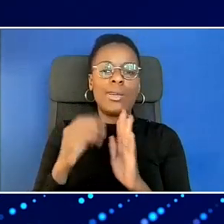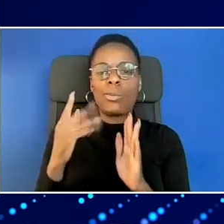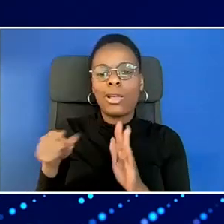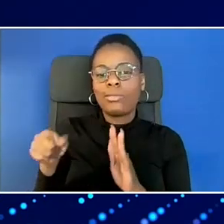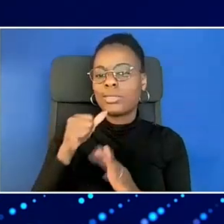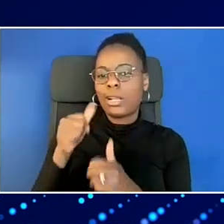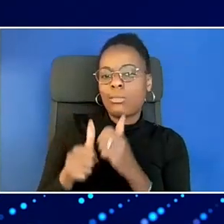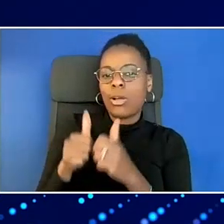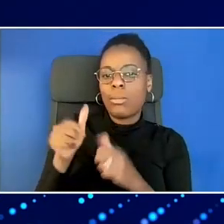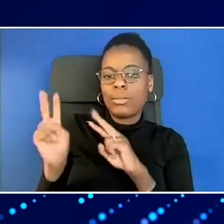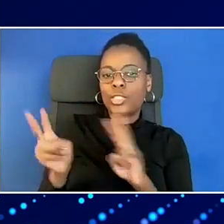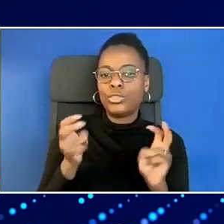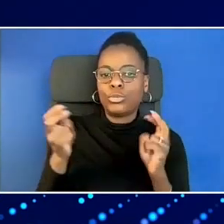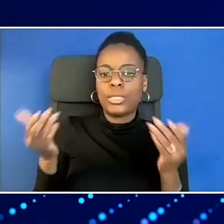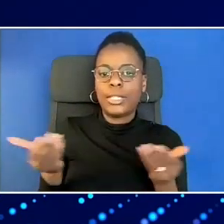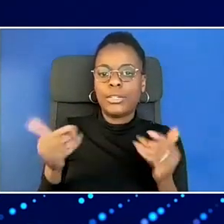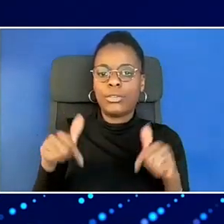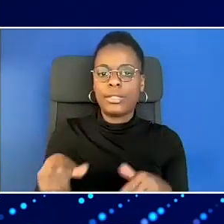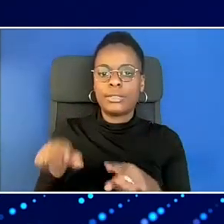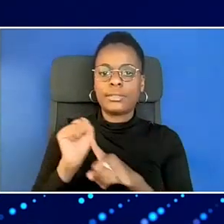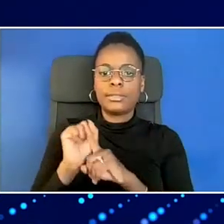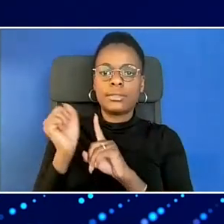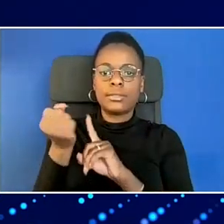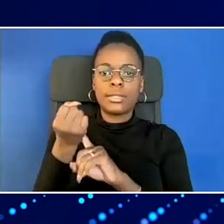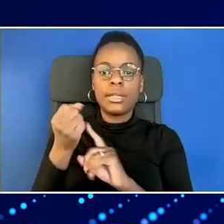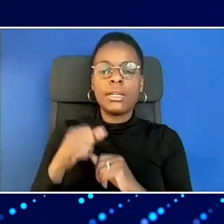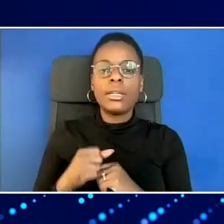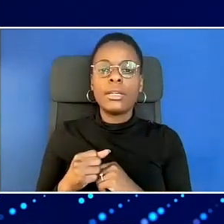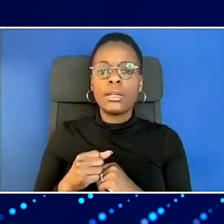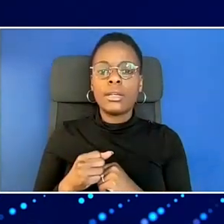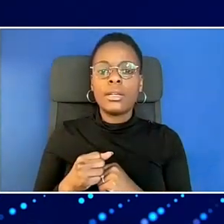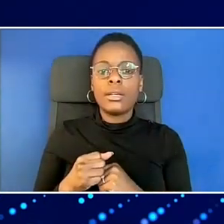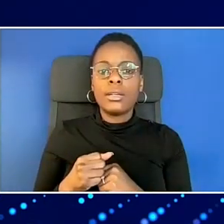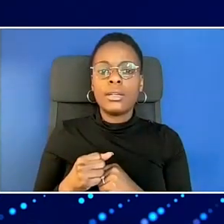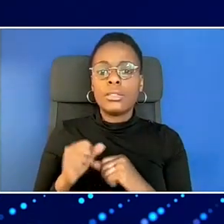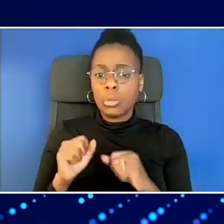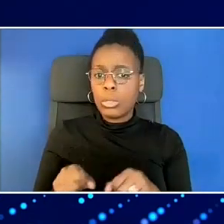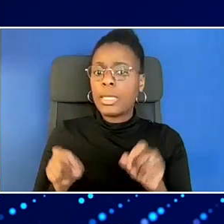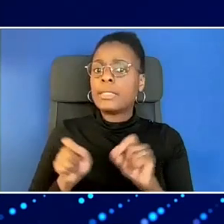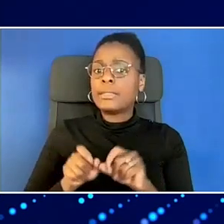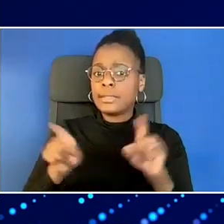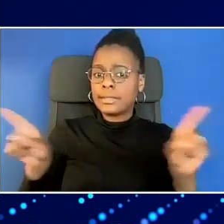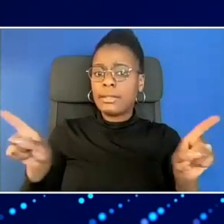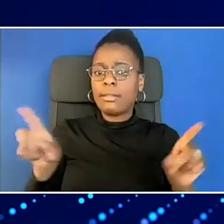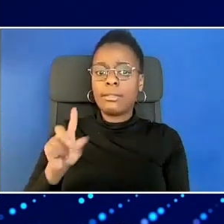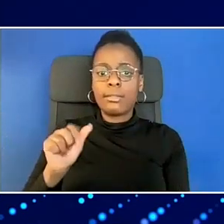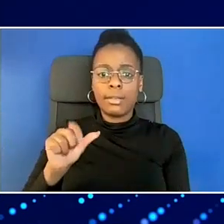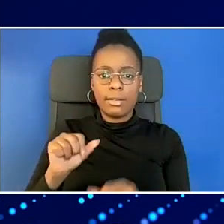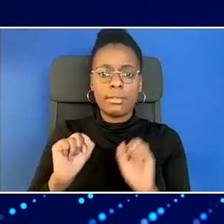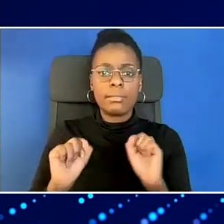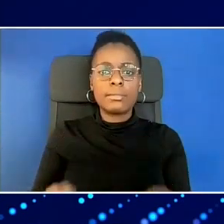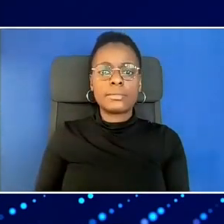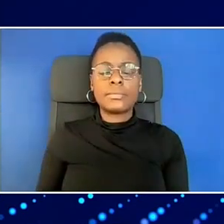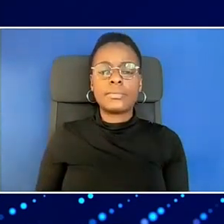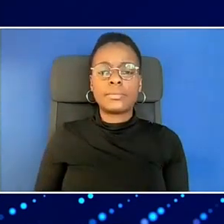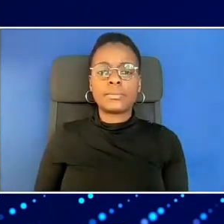And yeah, I think if we could send it- send around the data that we were looking at for this and just to be sure people